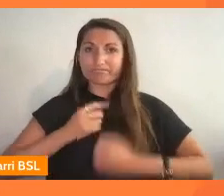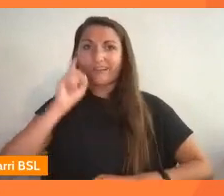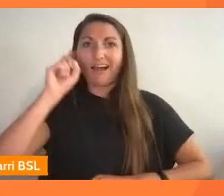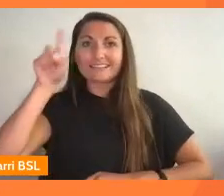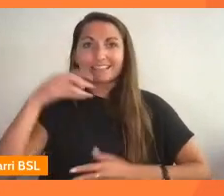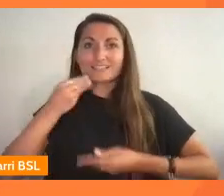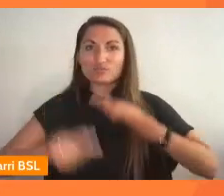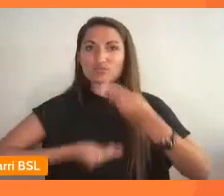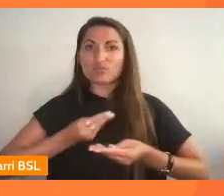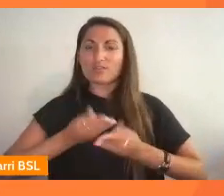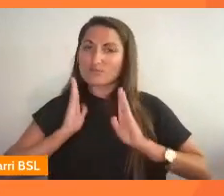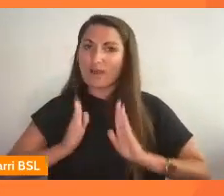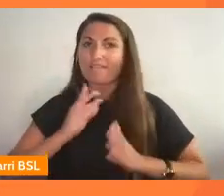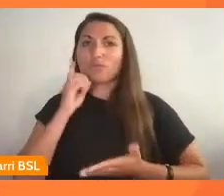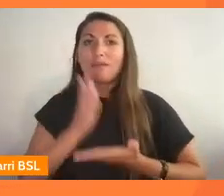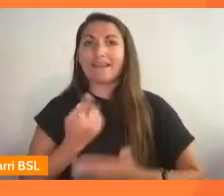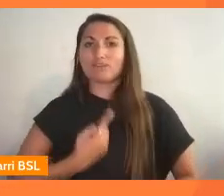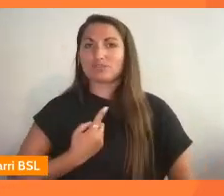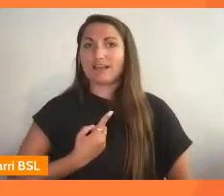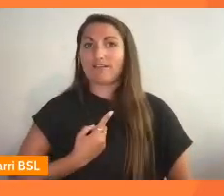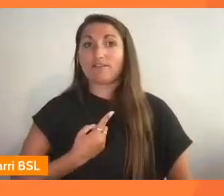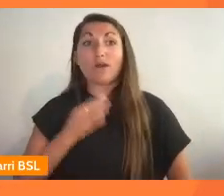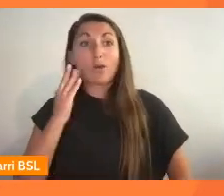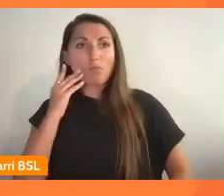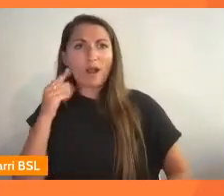And when you do, when you find there is something and you have to